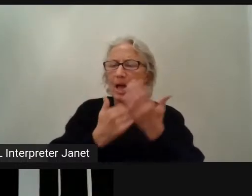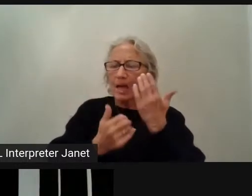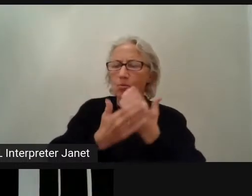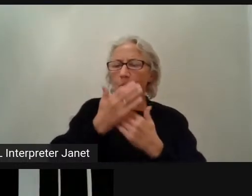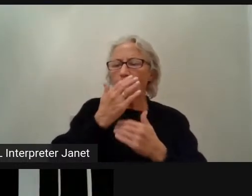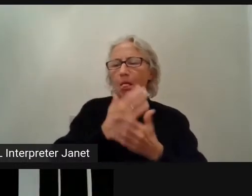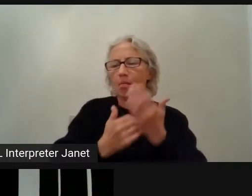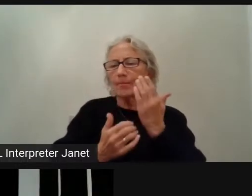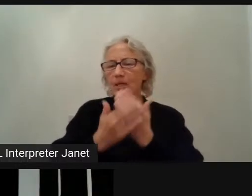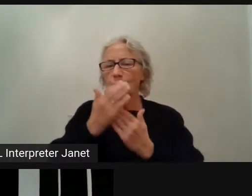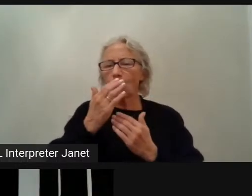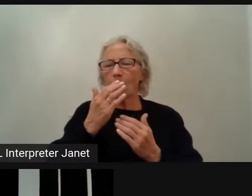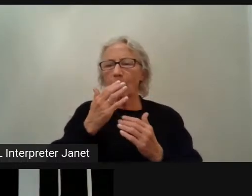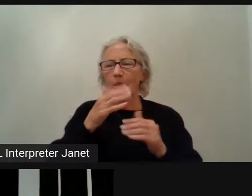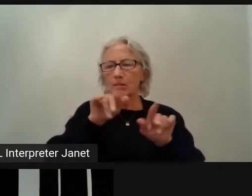Ole Guldberg: I think it is really important that you are